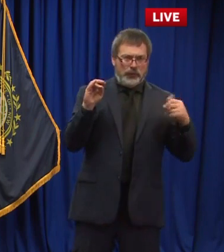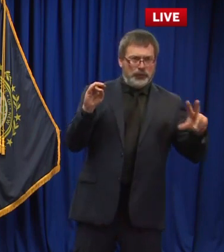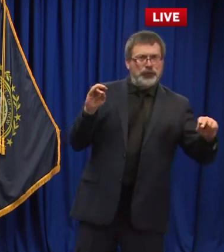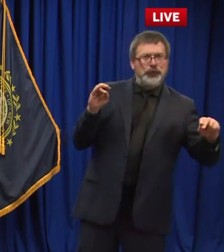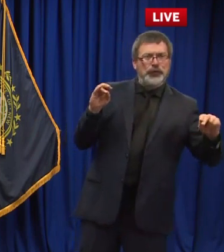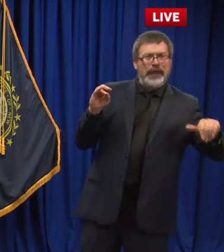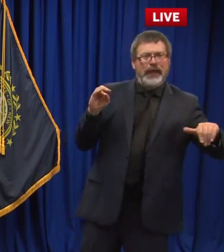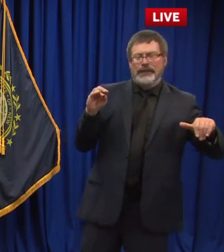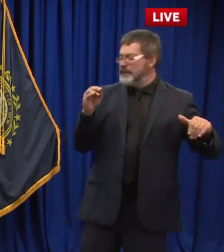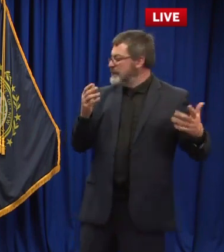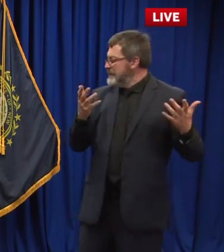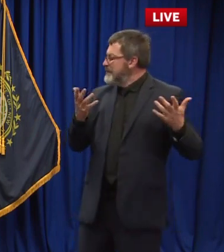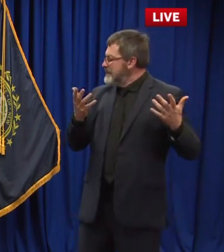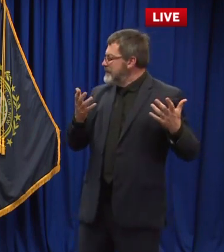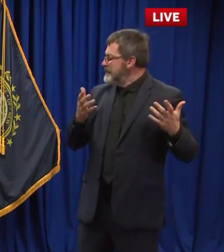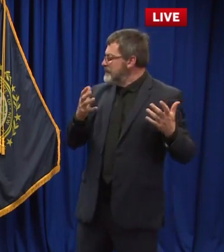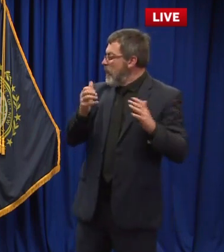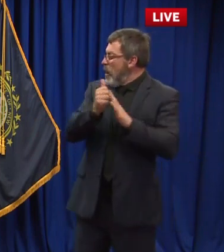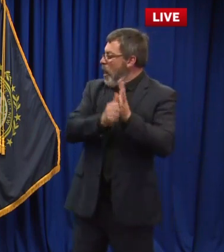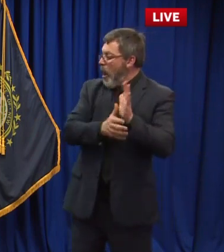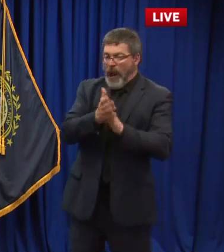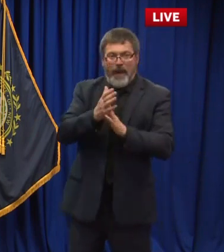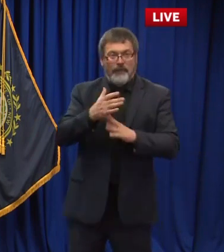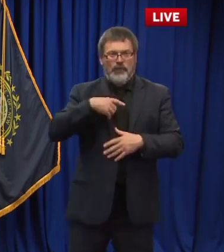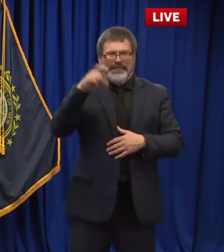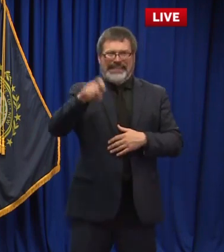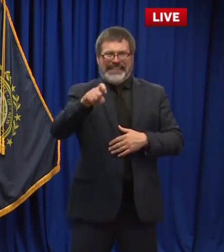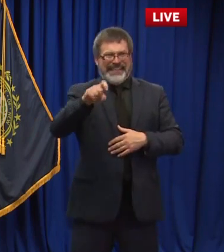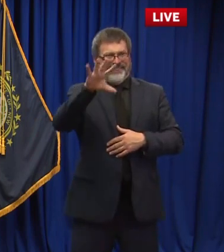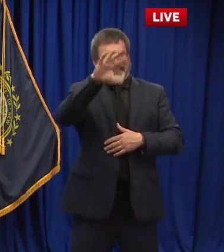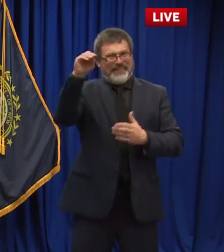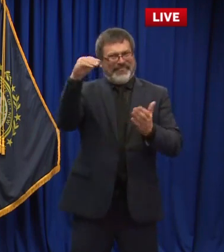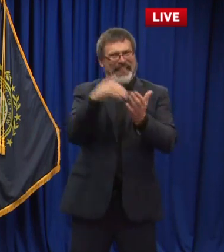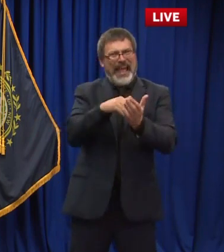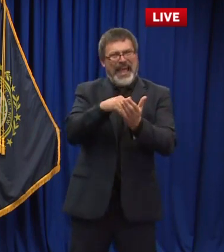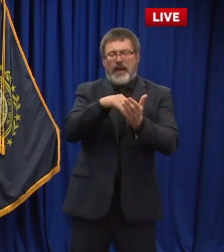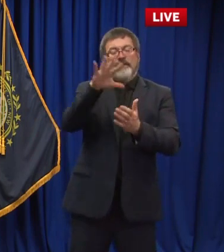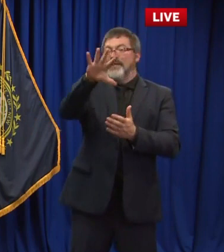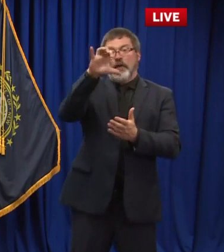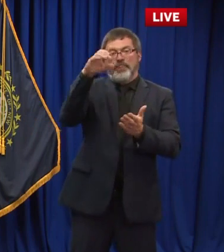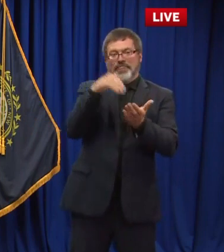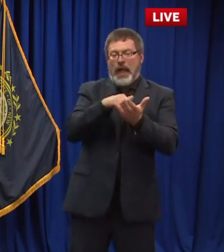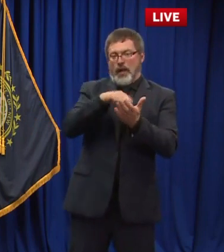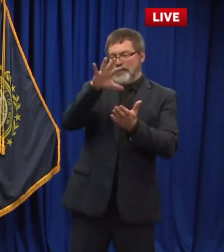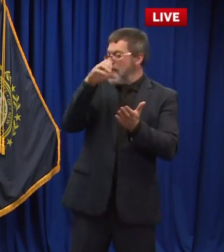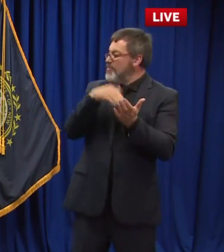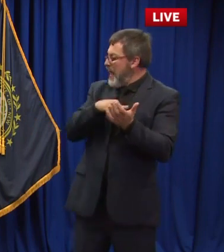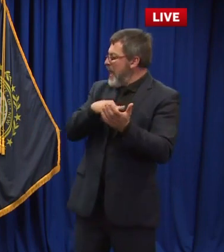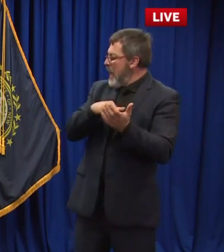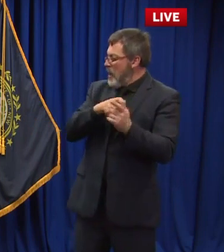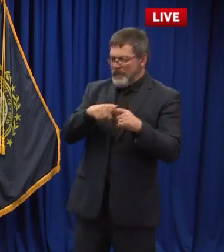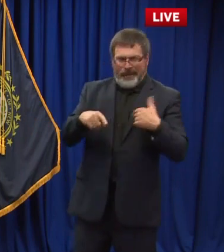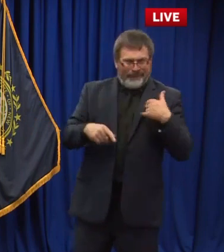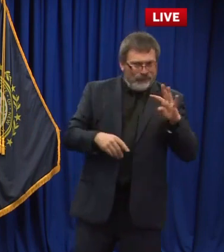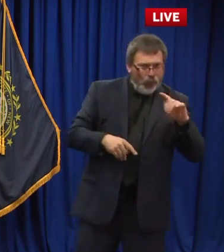GLOVES, THAT IS OUR BIG NEED. A MONTH AGO, IT WAS NOT A SEVERE NEED FOR US.